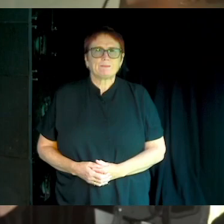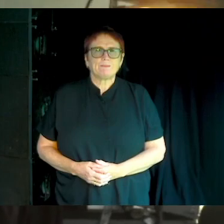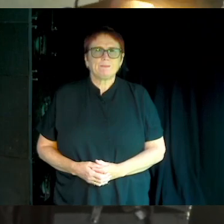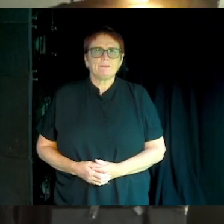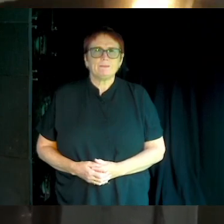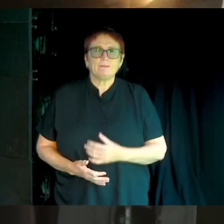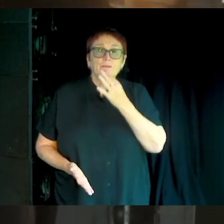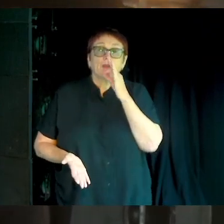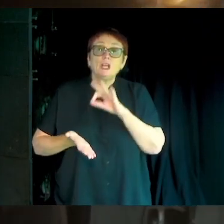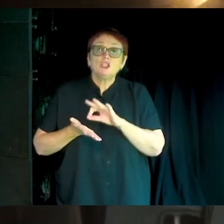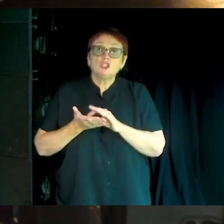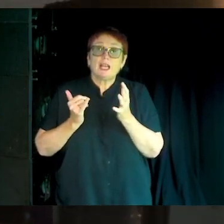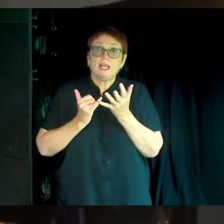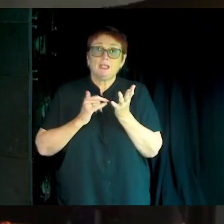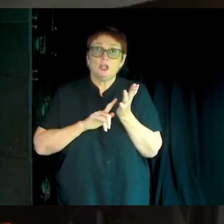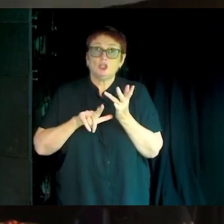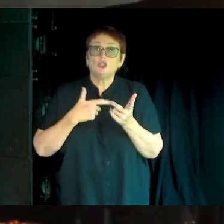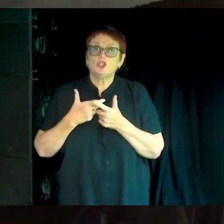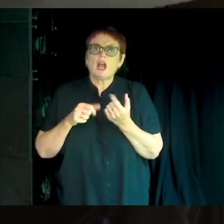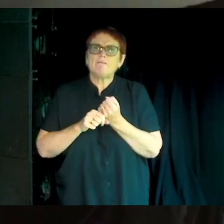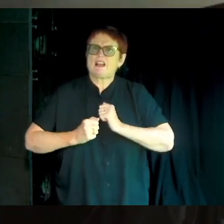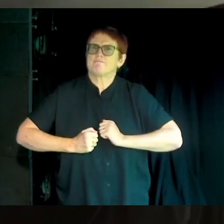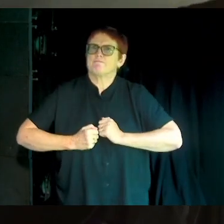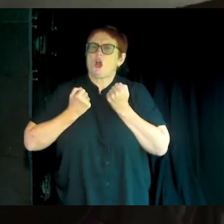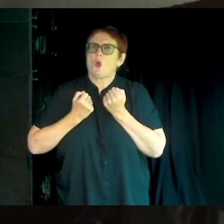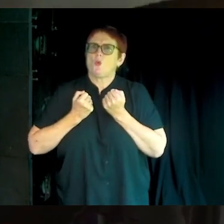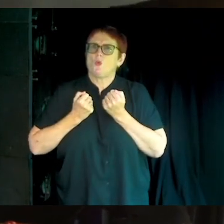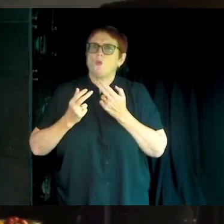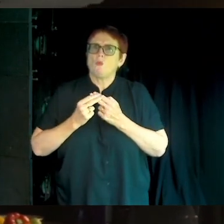stock so you make your chicken I make my own chicken store using a chicken uh chicken bone